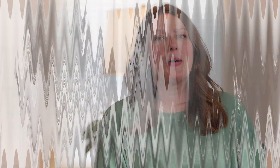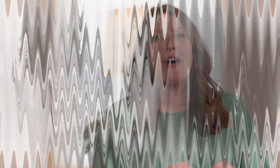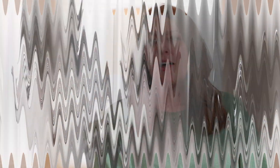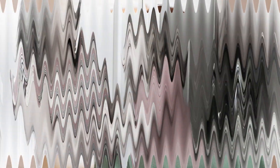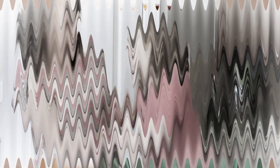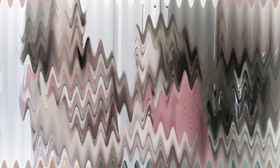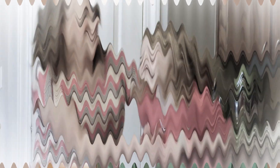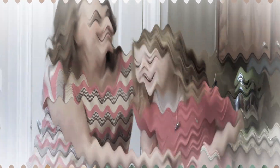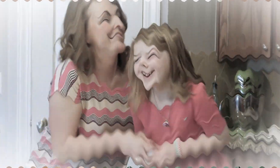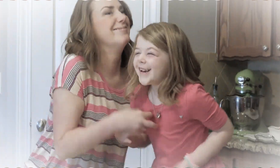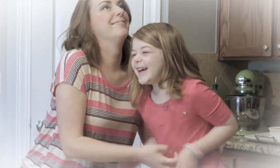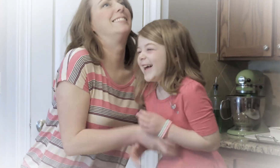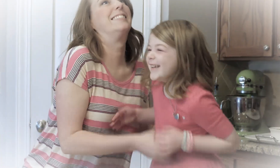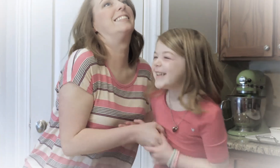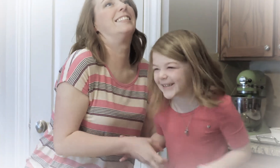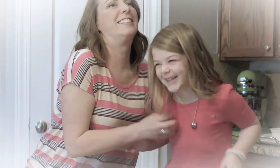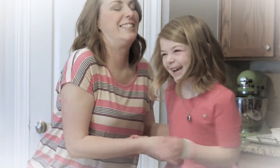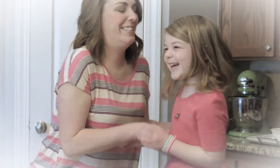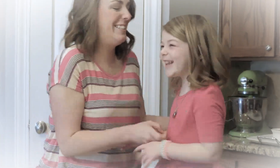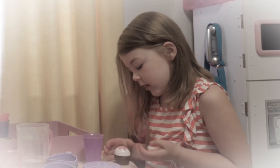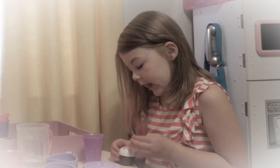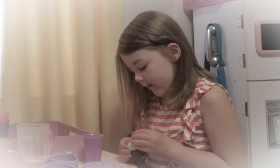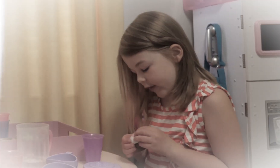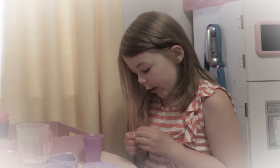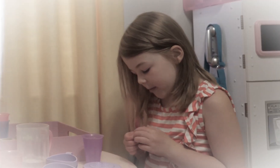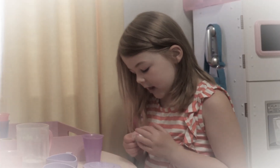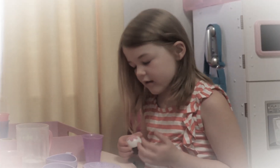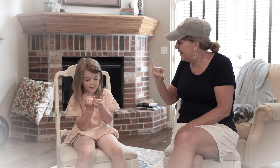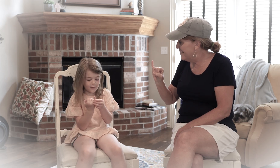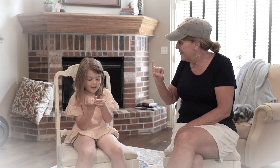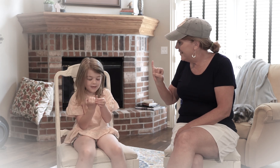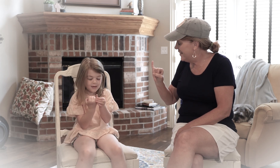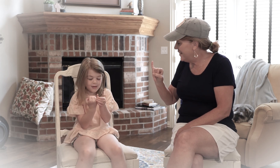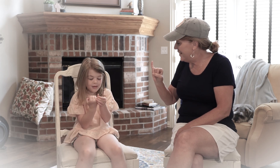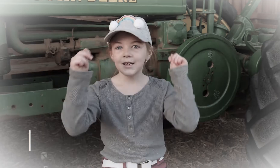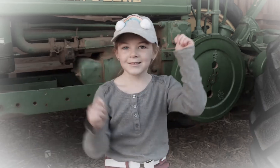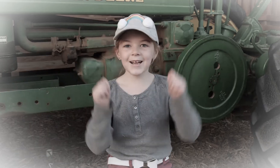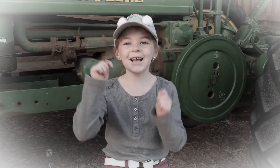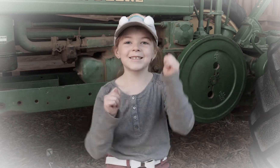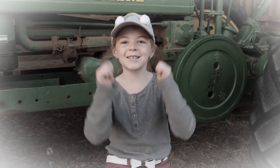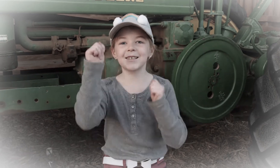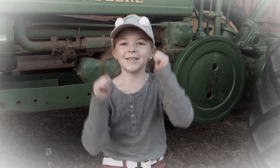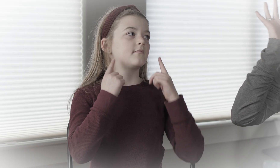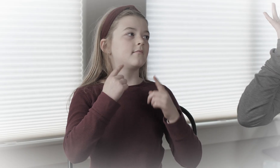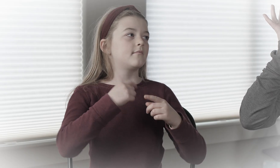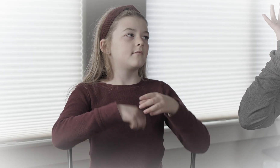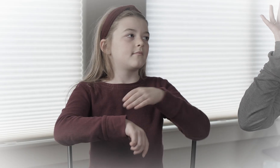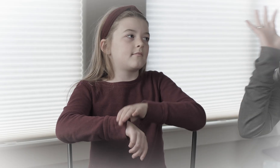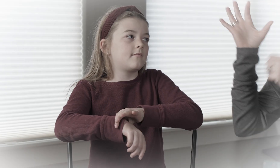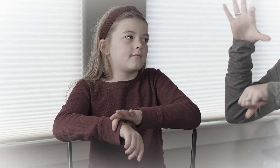about how long we've been doing this together. Five years. Five years. And you are? How old now? Ten. Ten years old.